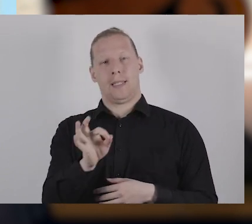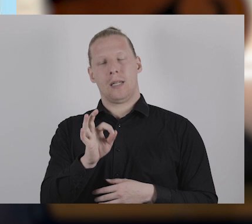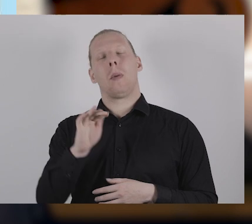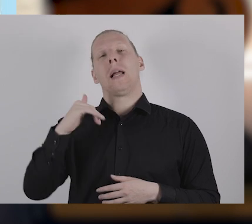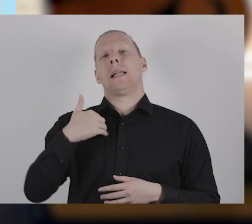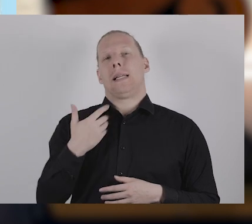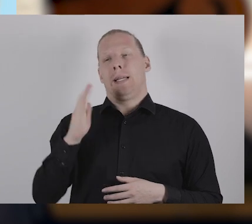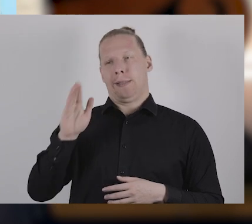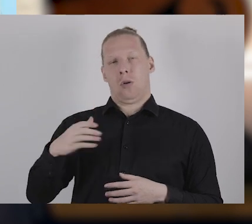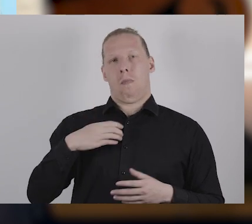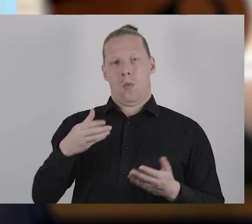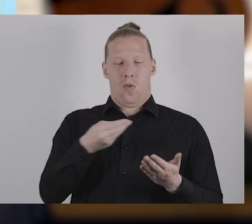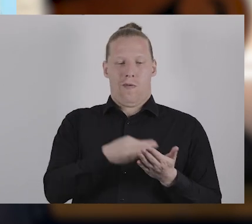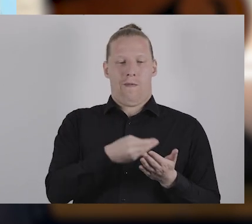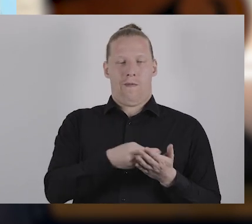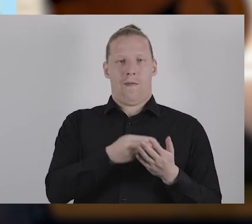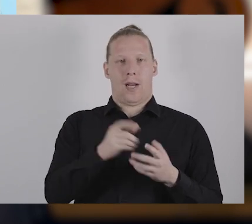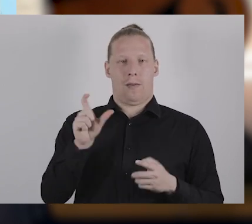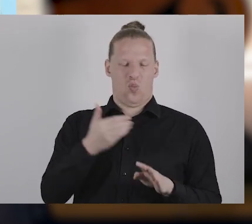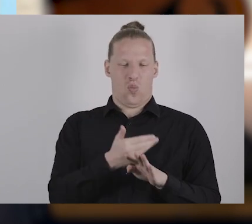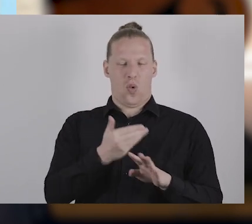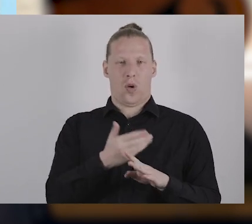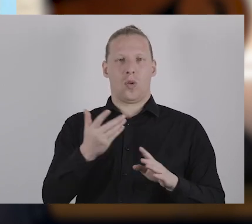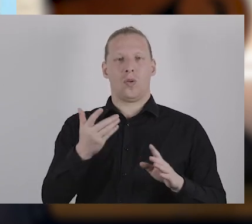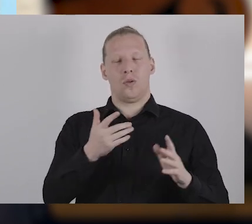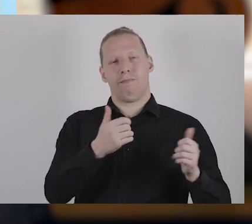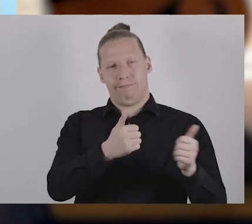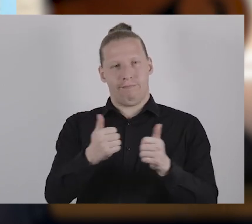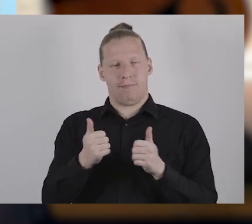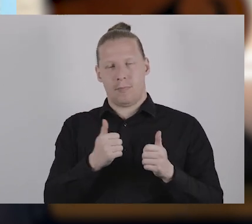particularly in addressing funding inequities. Finally to conclude,